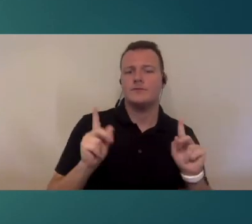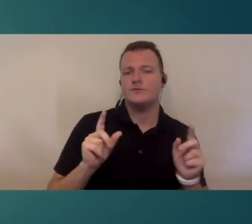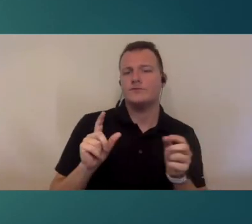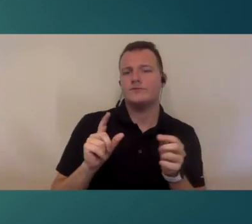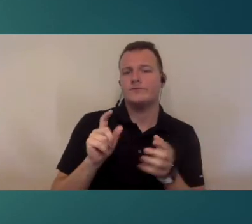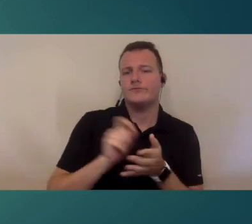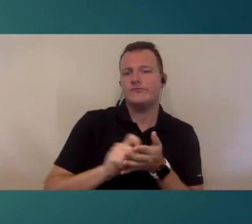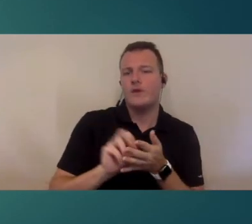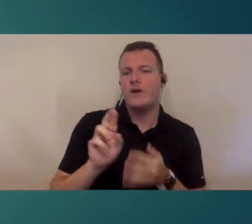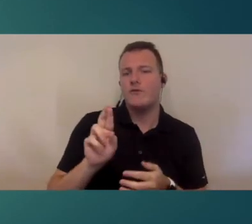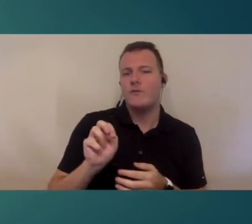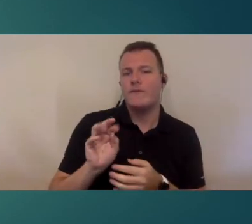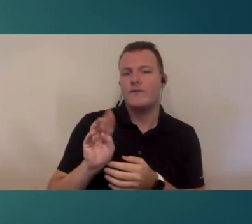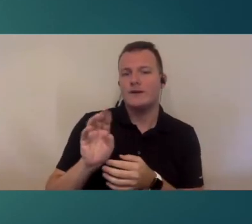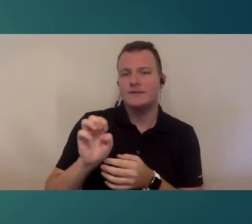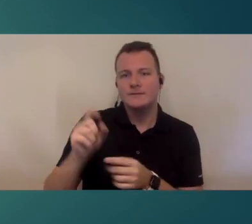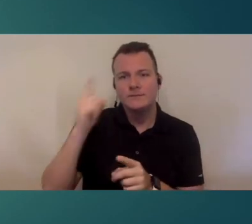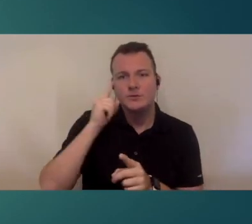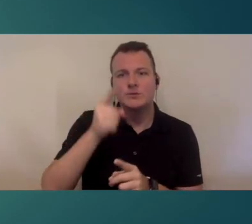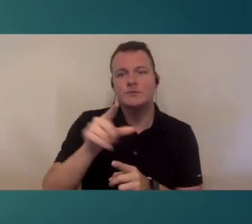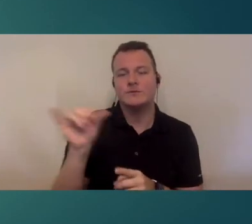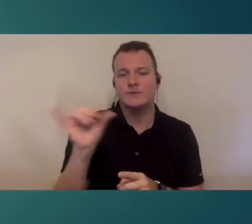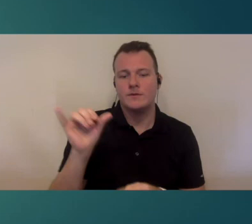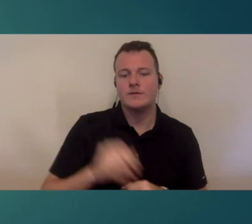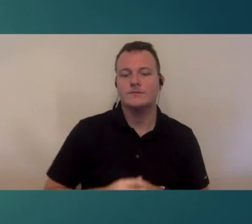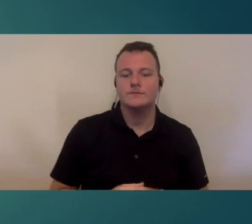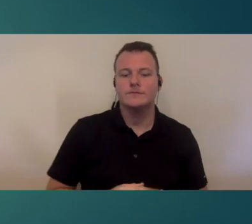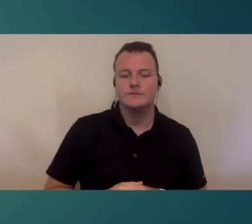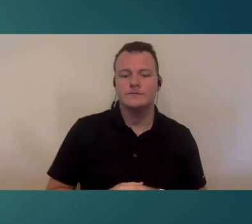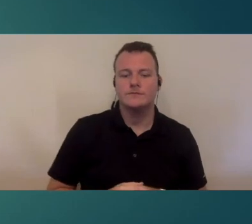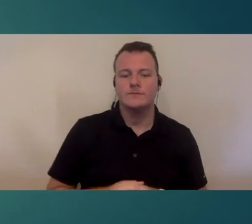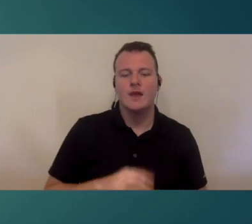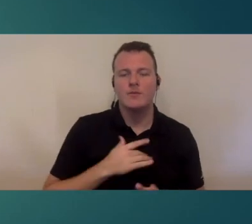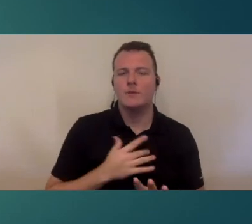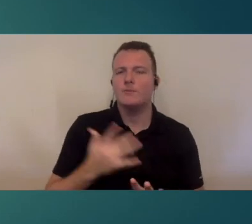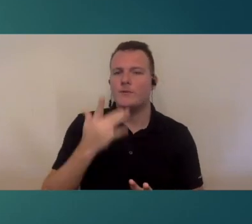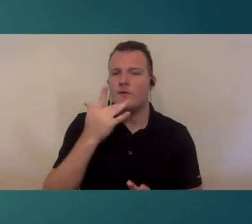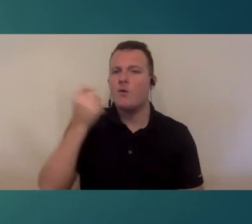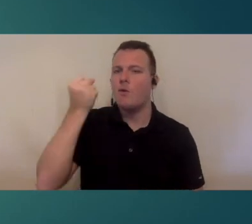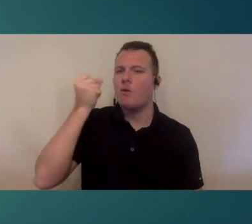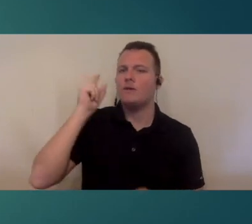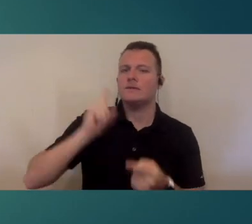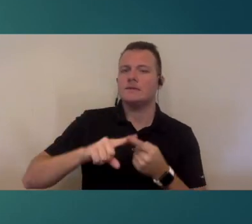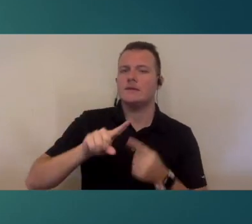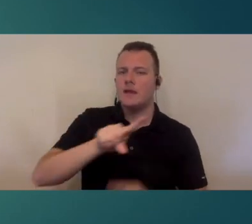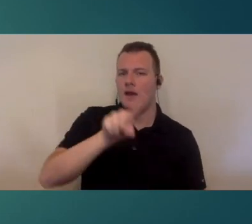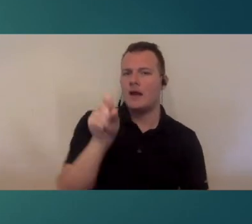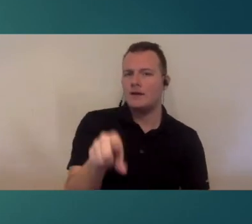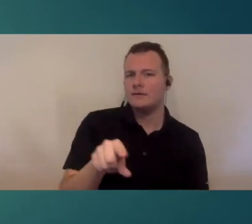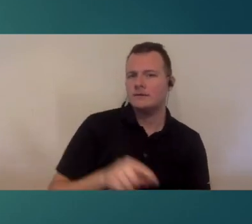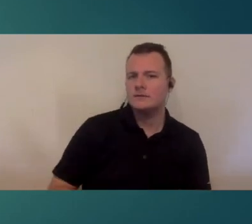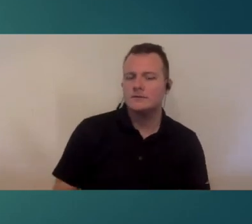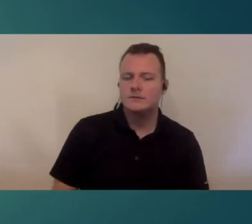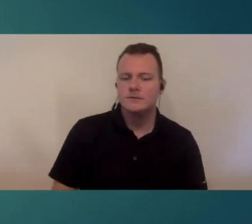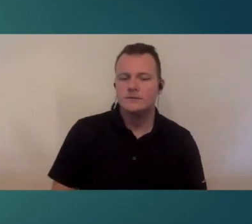you're asked. And that's how I would comment on it, related to the space. This